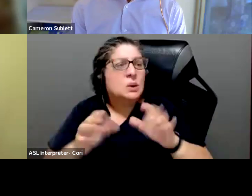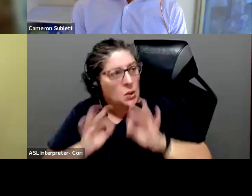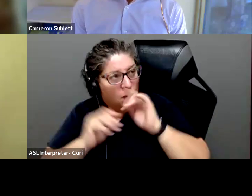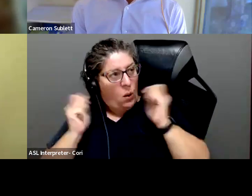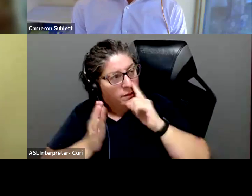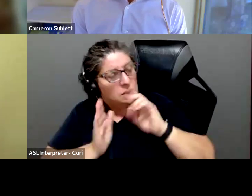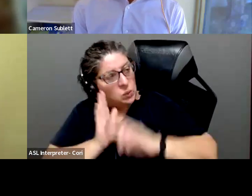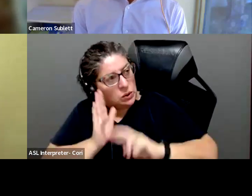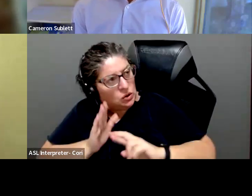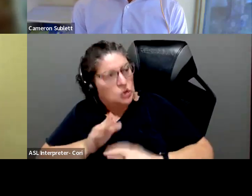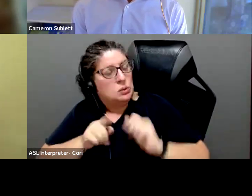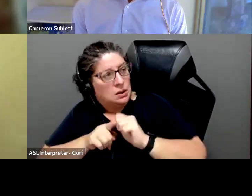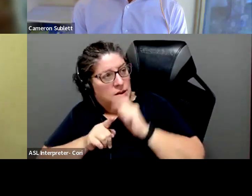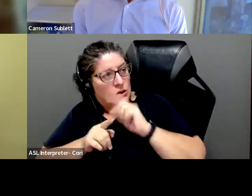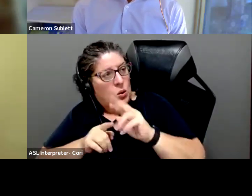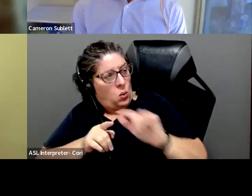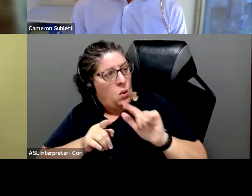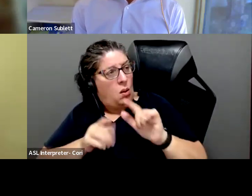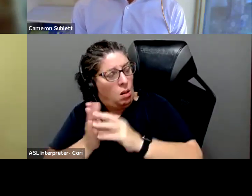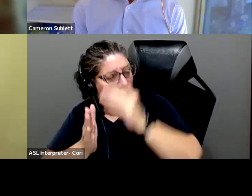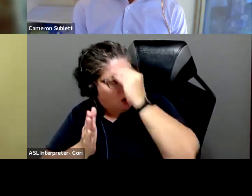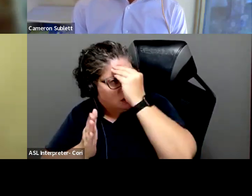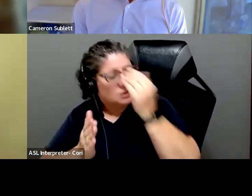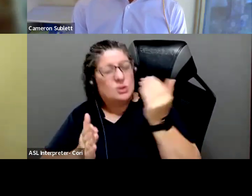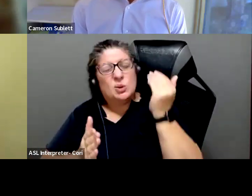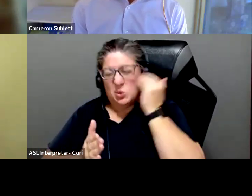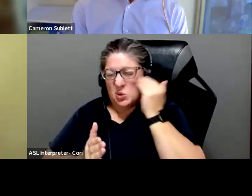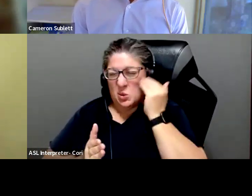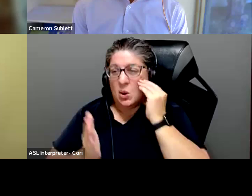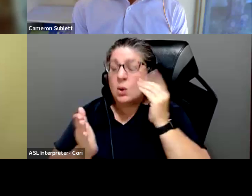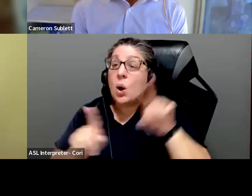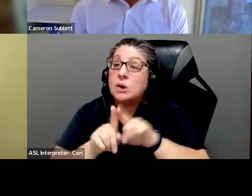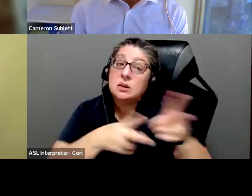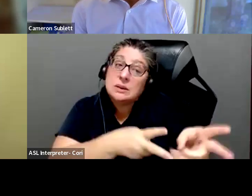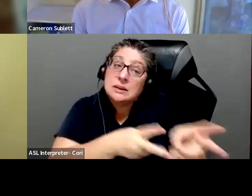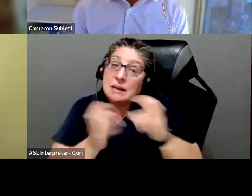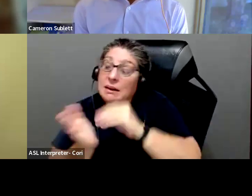practice for rural learners to also acknowledge and site and tap into